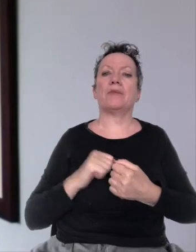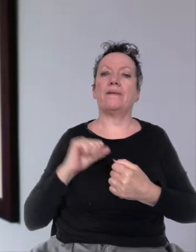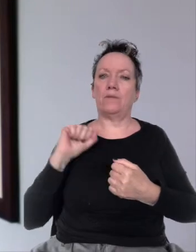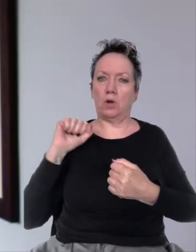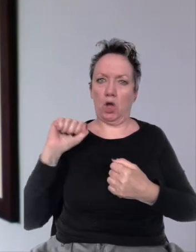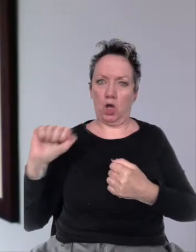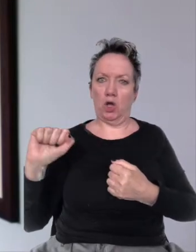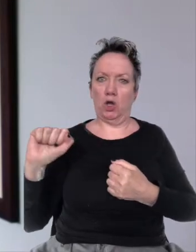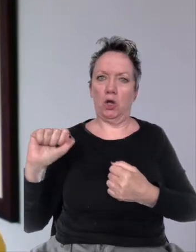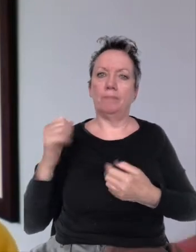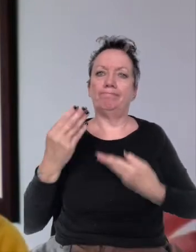So over to you, Amy.